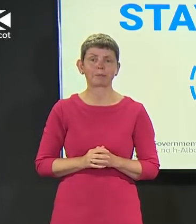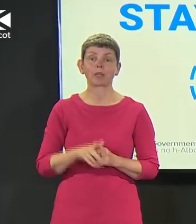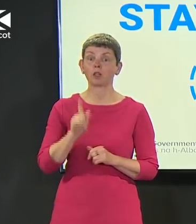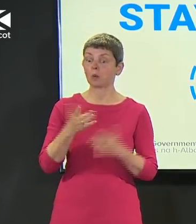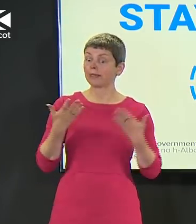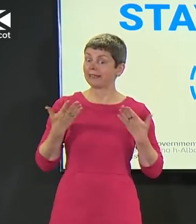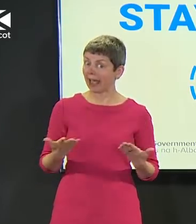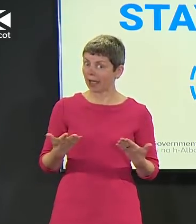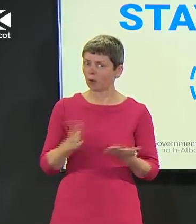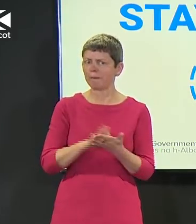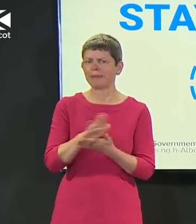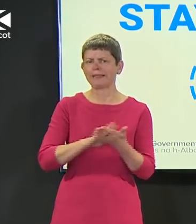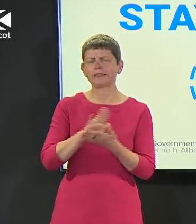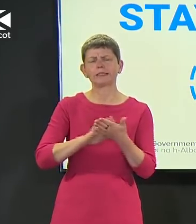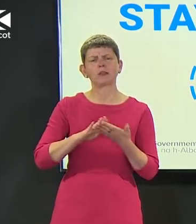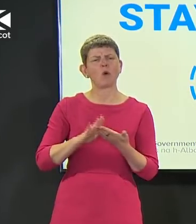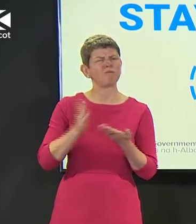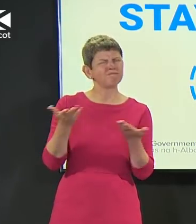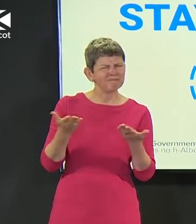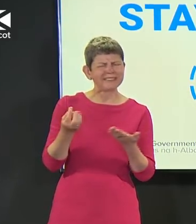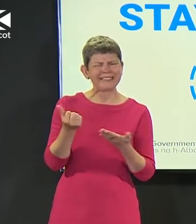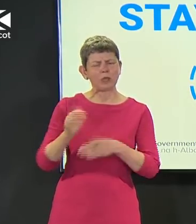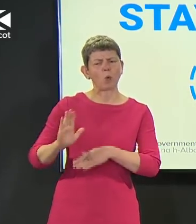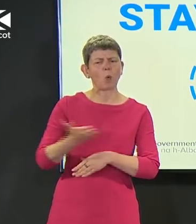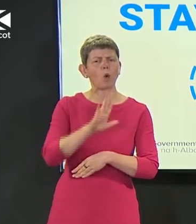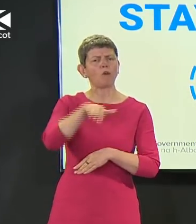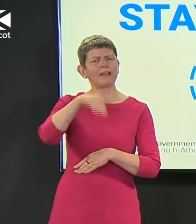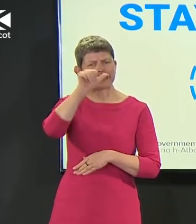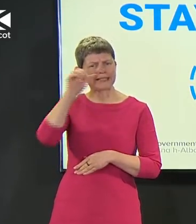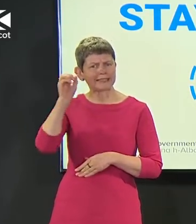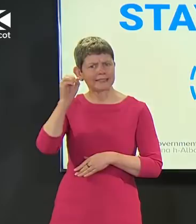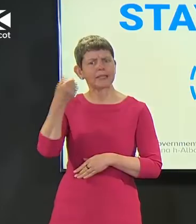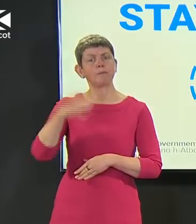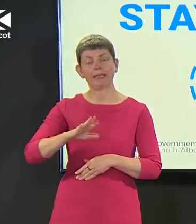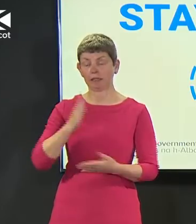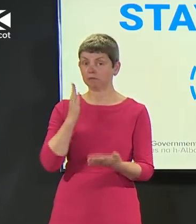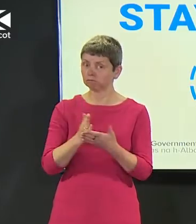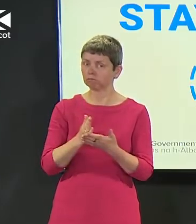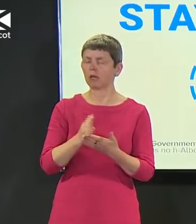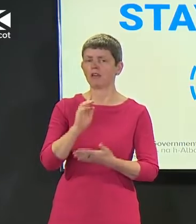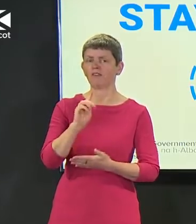is that virtually all over 60 year olds have received at least the first dose of the vaccine